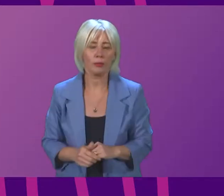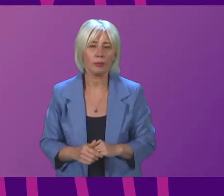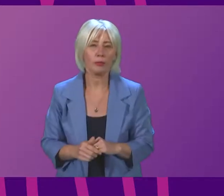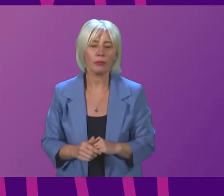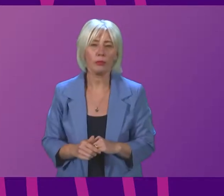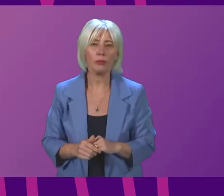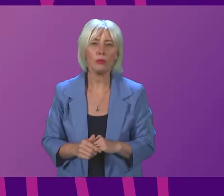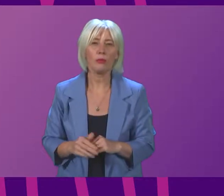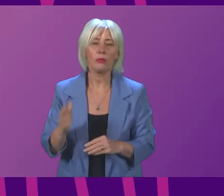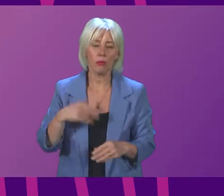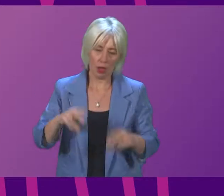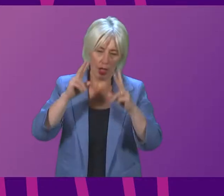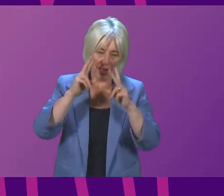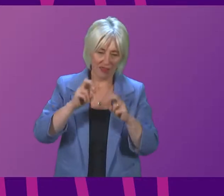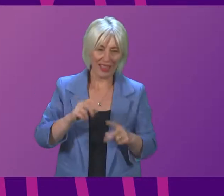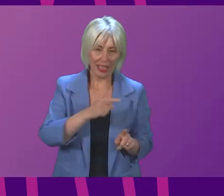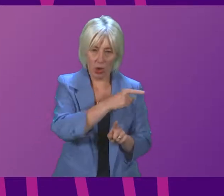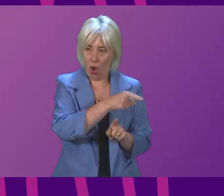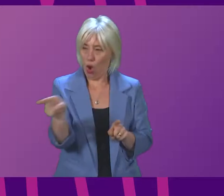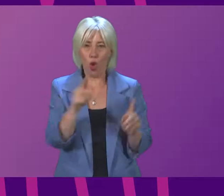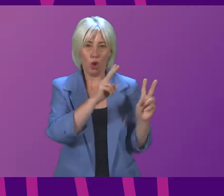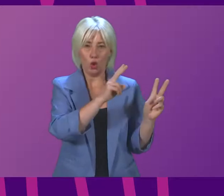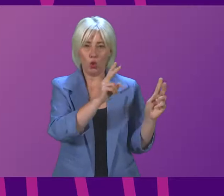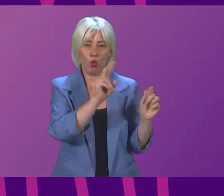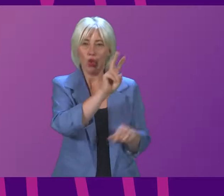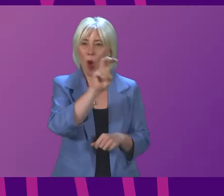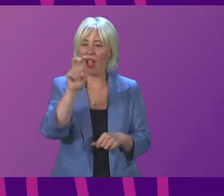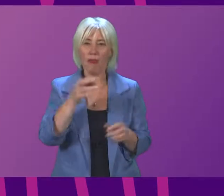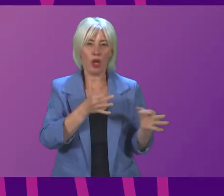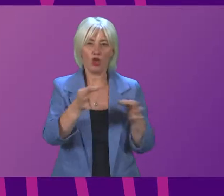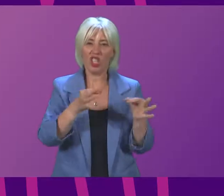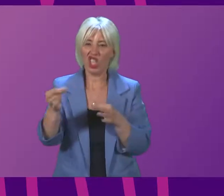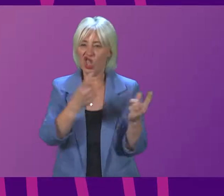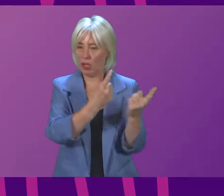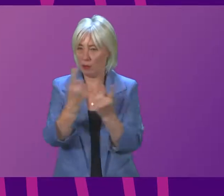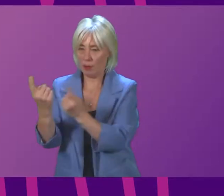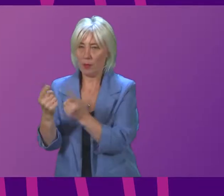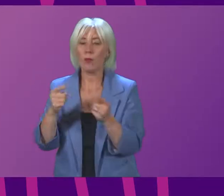In investigating those 12 strategic elements, the terms of reference further ask the chair to